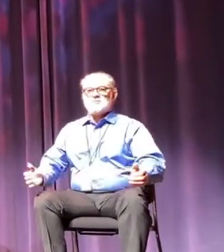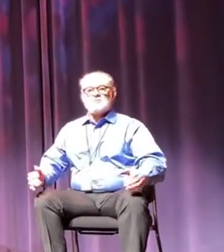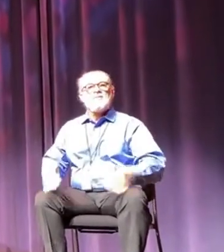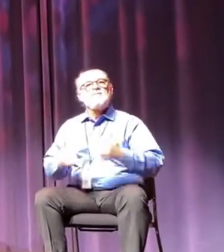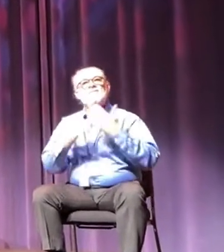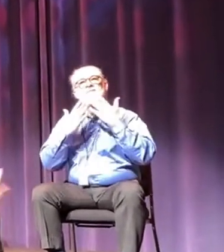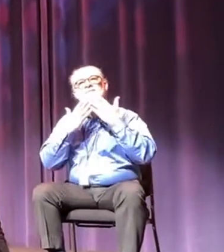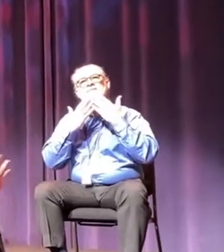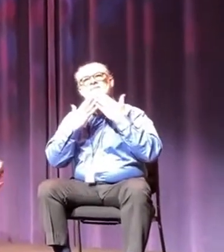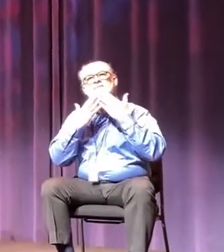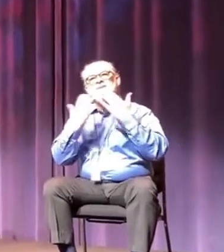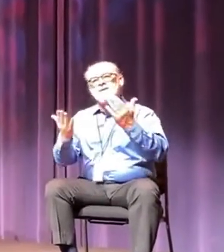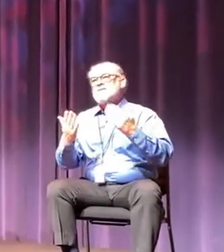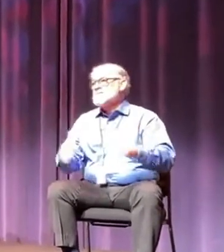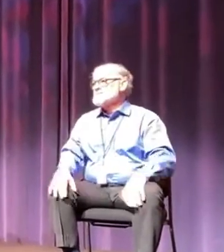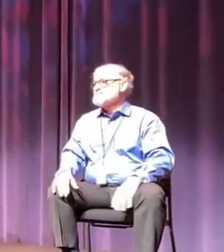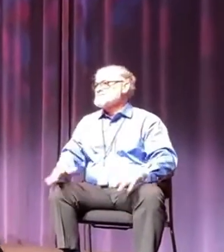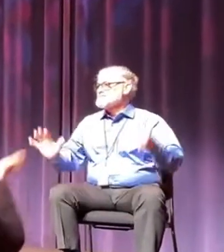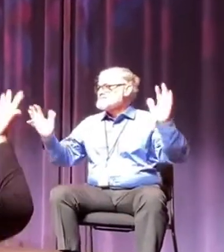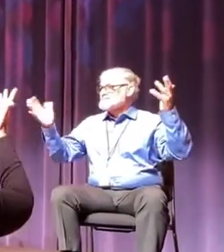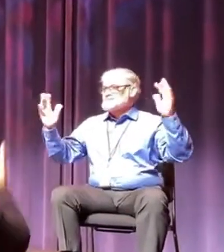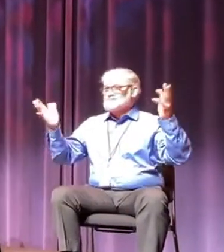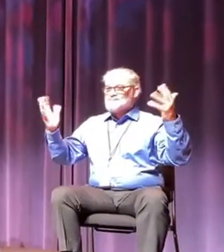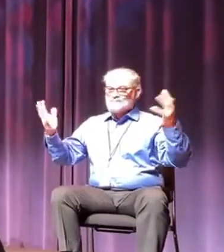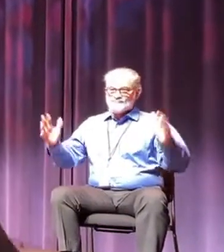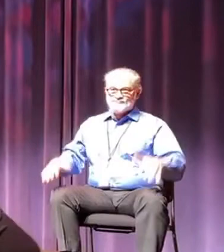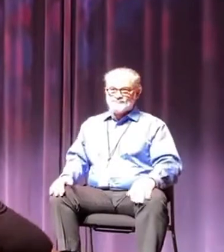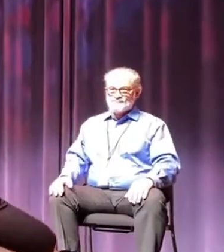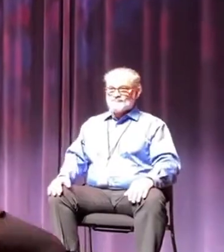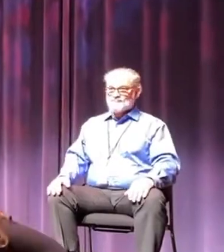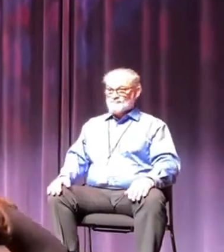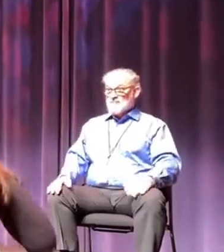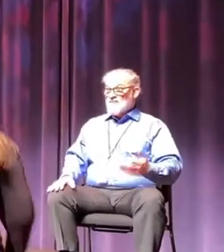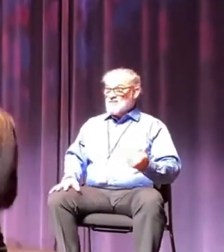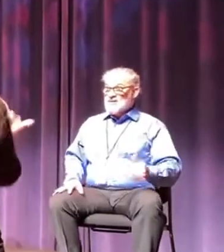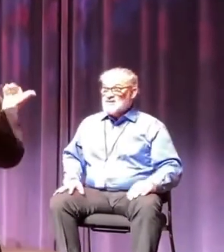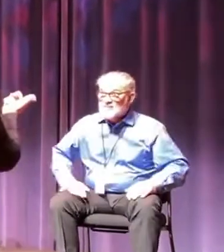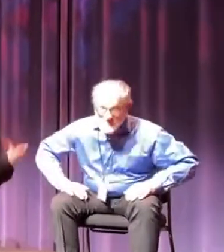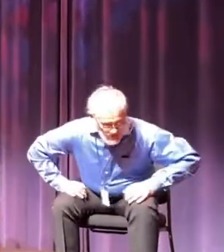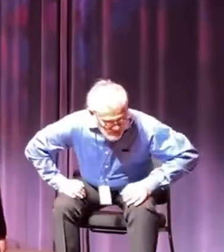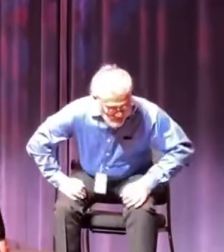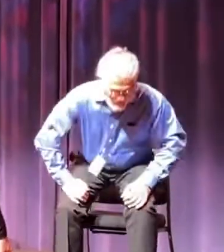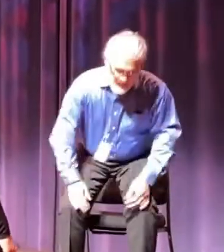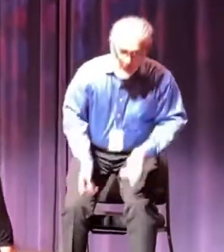Thank you. (audience clapping)